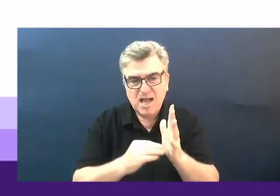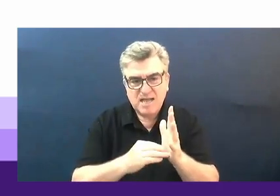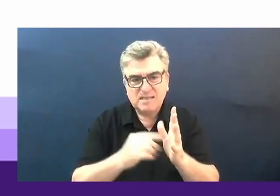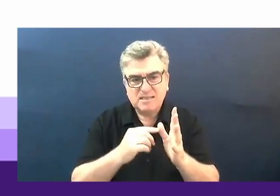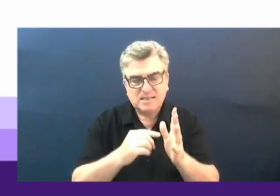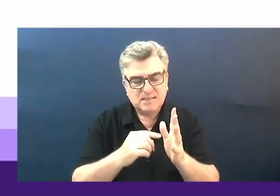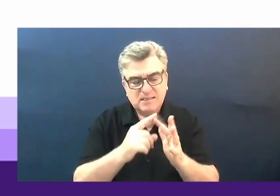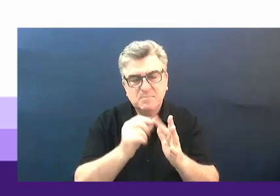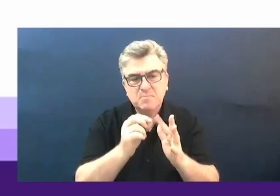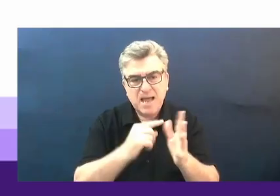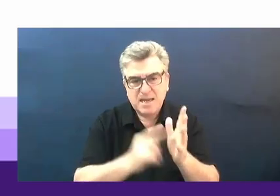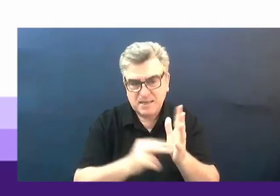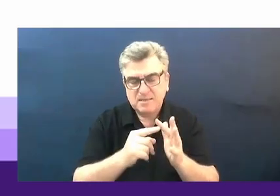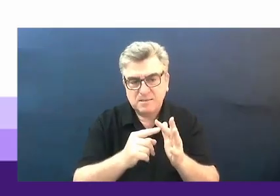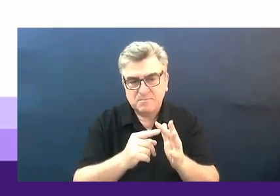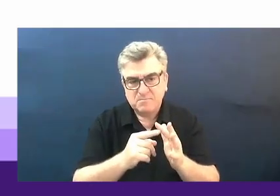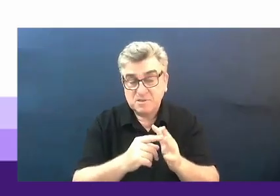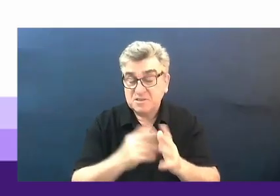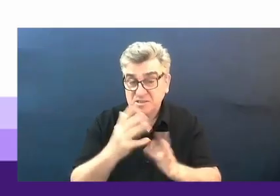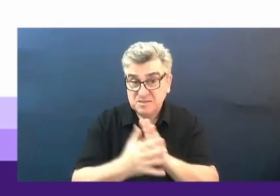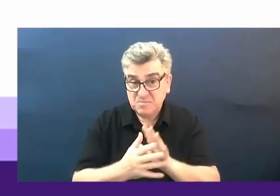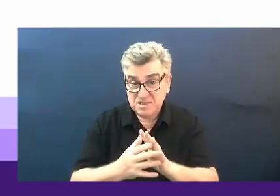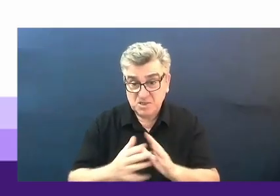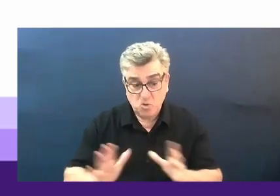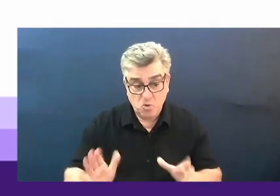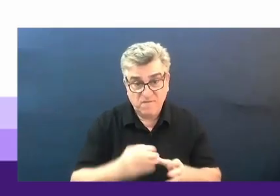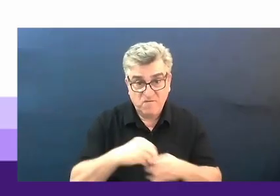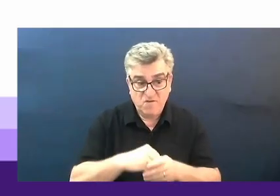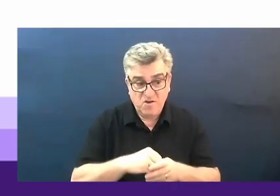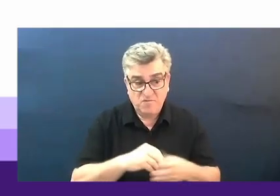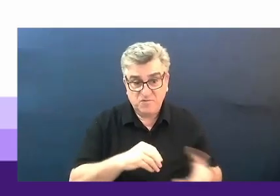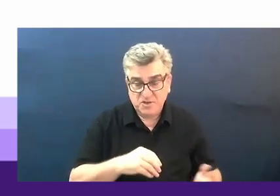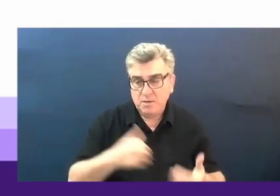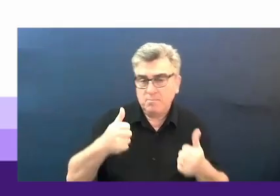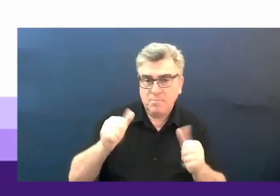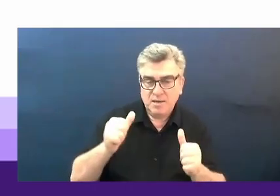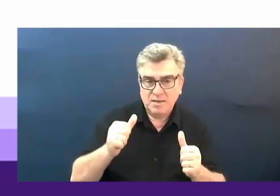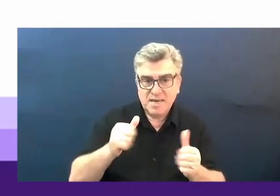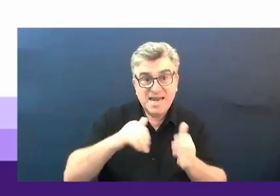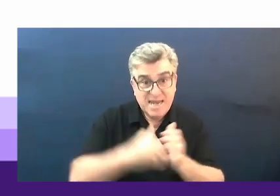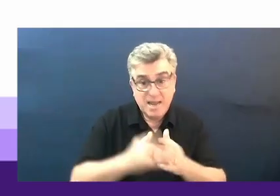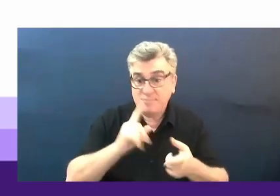care approach for Sally. Sally now continues to have immunizations and some injectable medicines